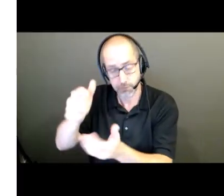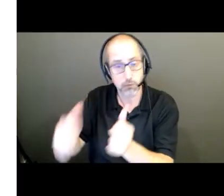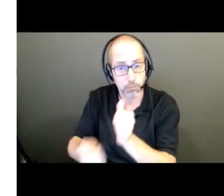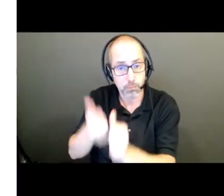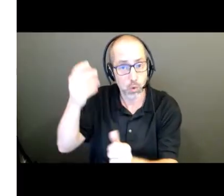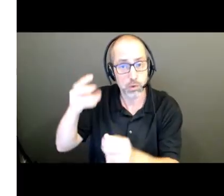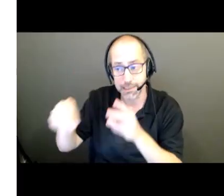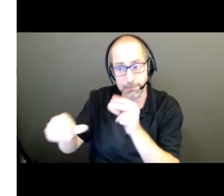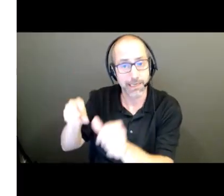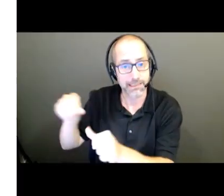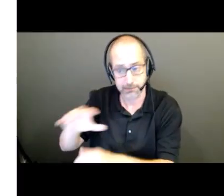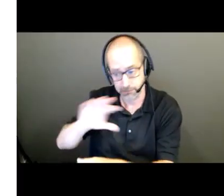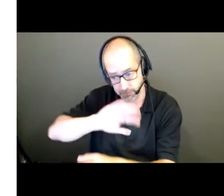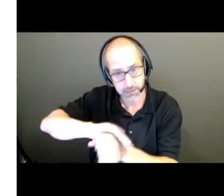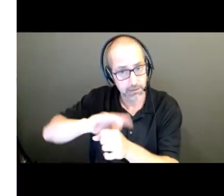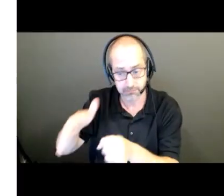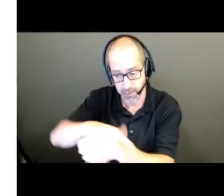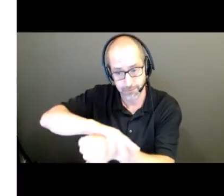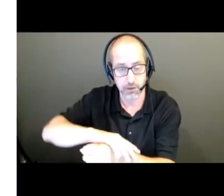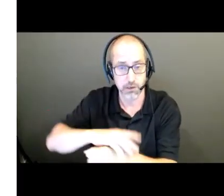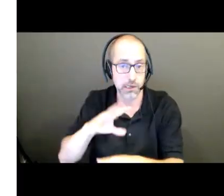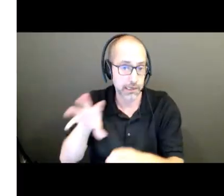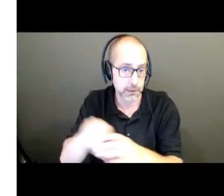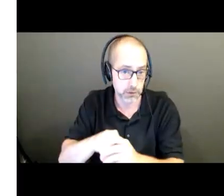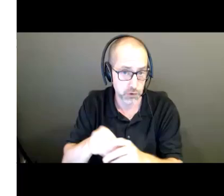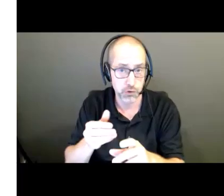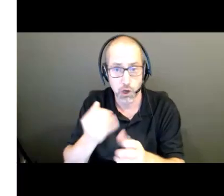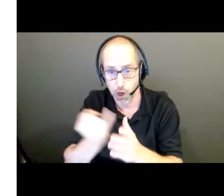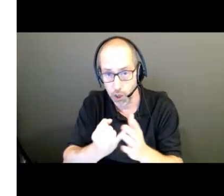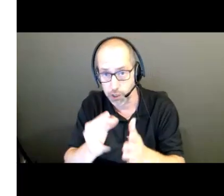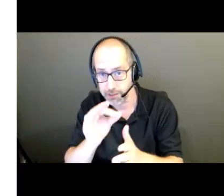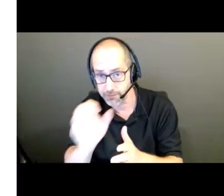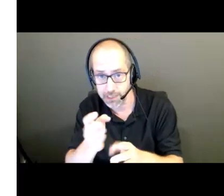This may include artist fees and professional fees if your project includes